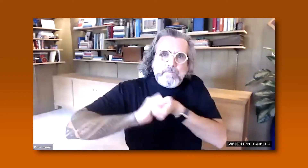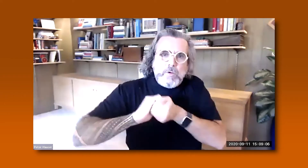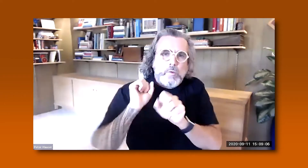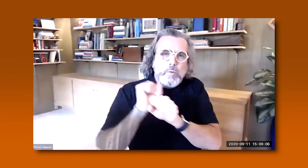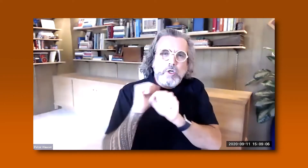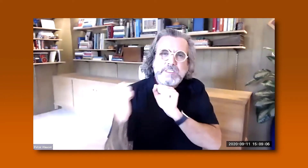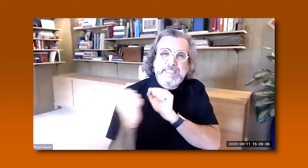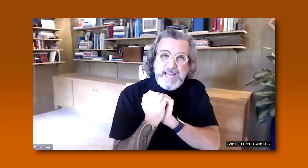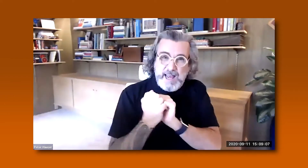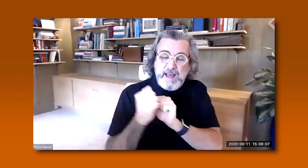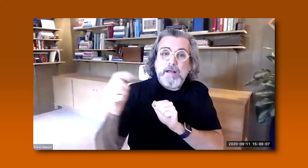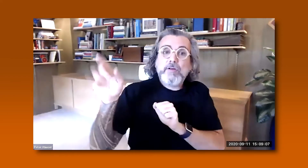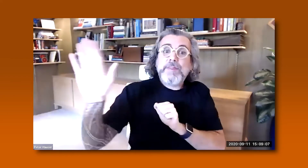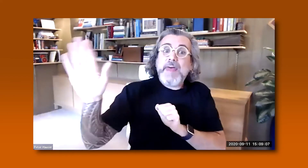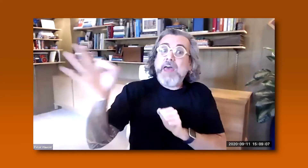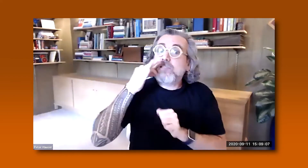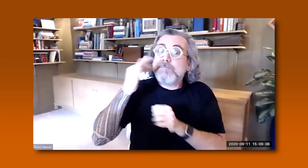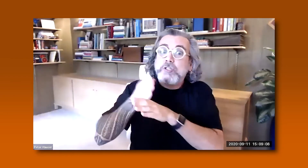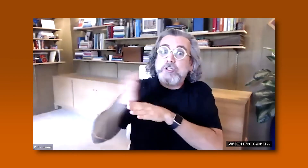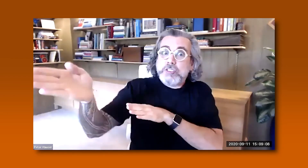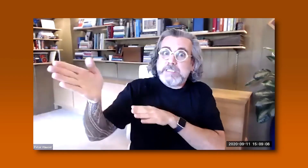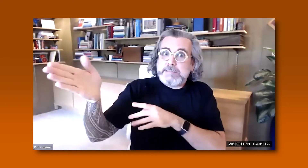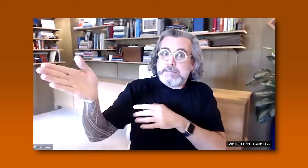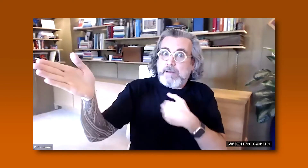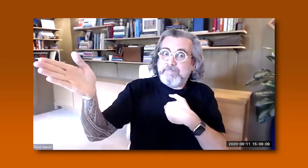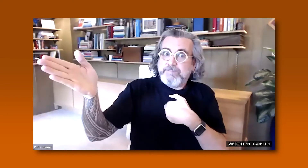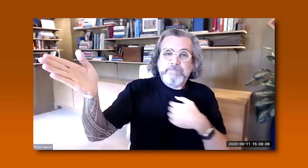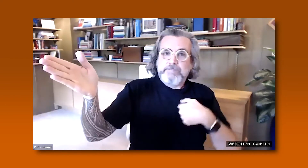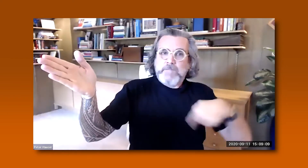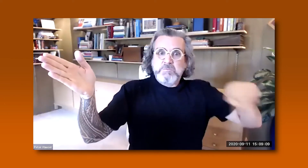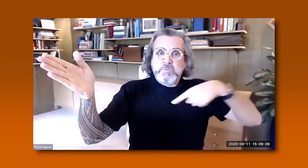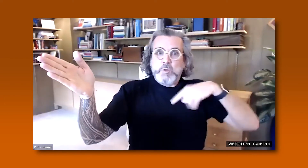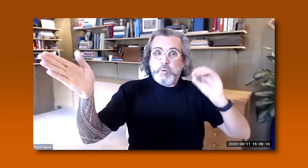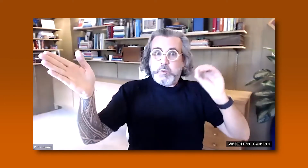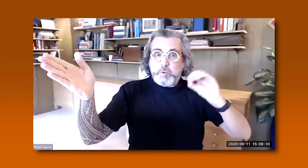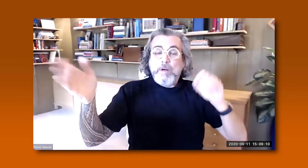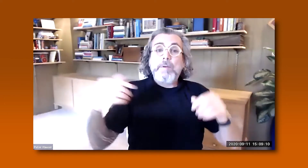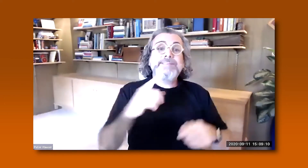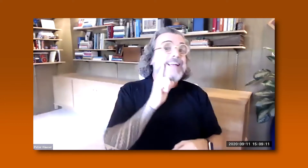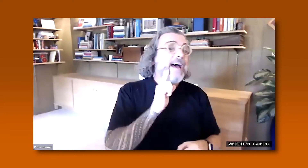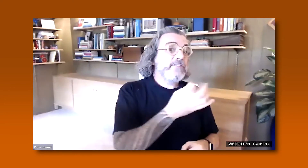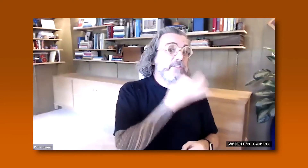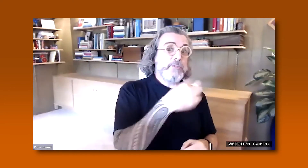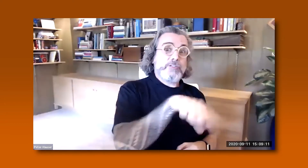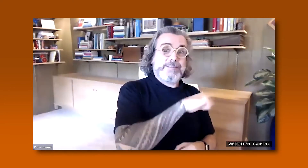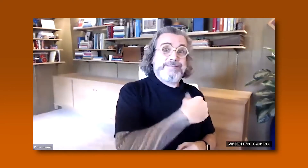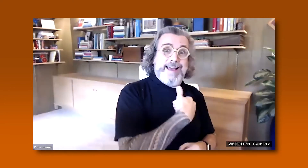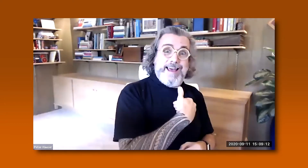They might have some expertise that we don't have and experts we have, but they need expertise and experts